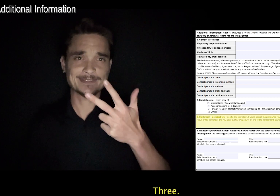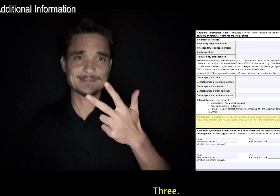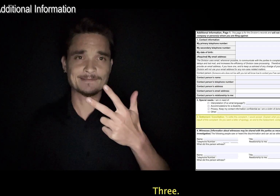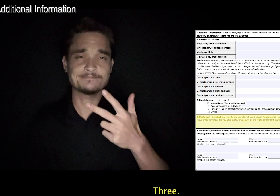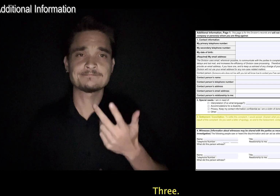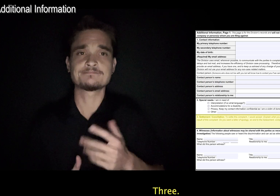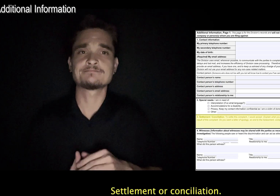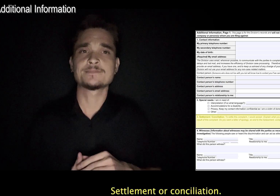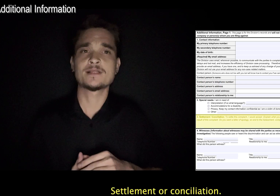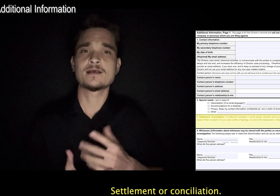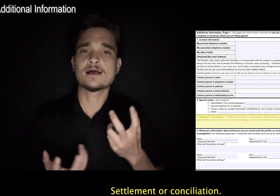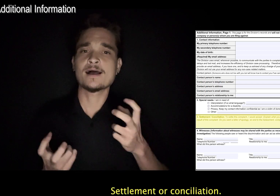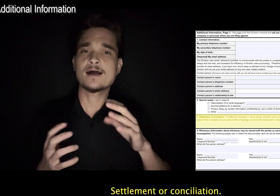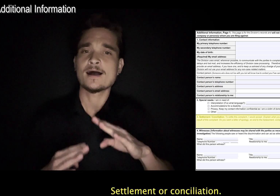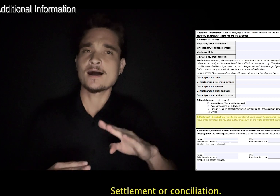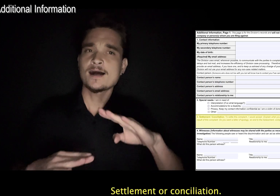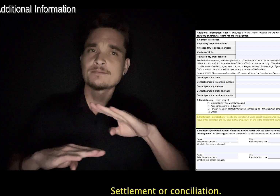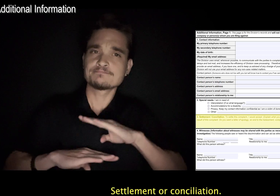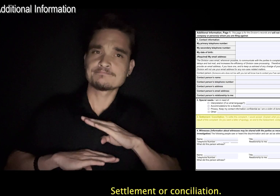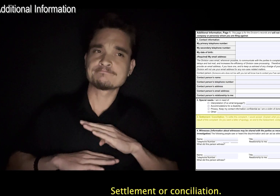Three. Settlement or conciliation.